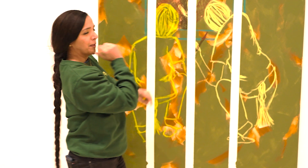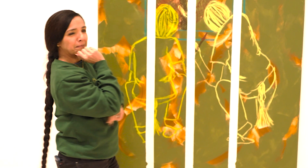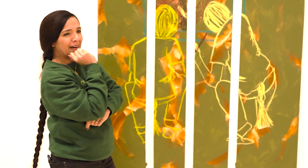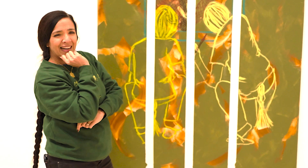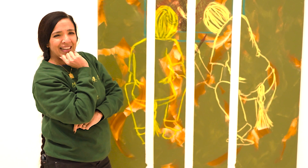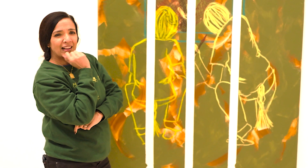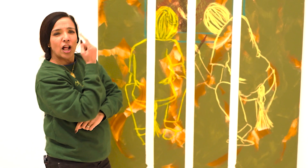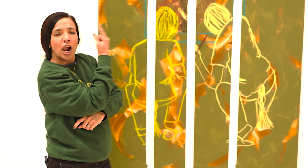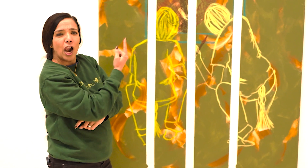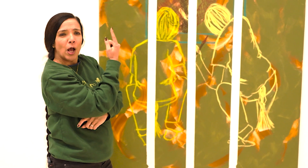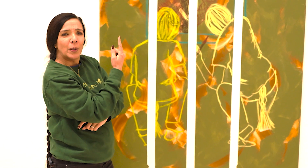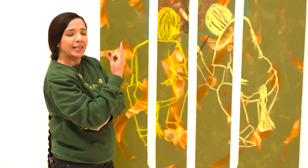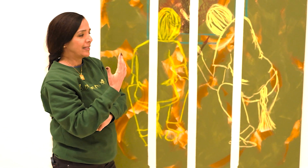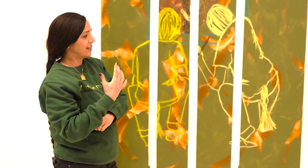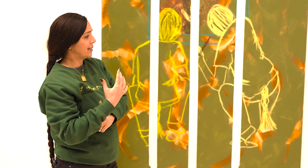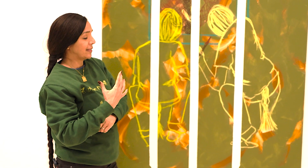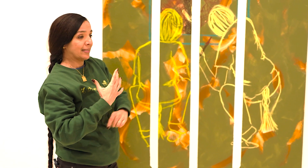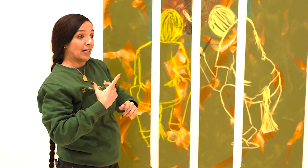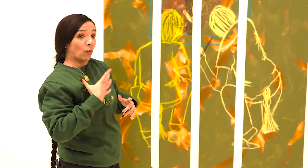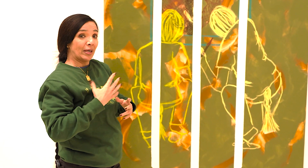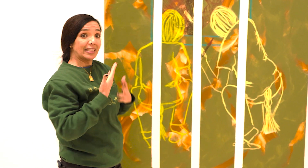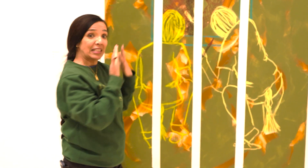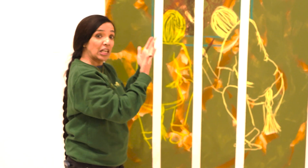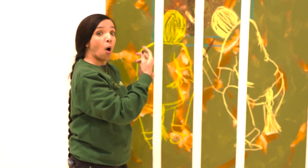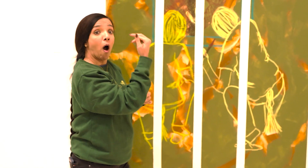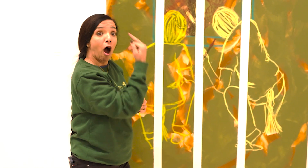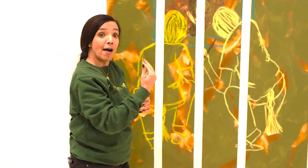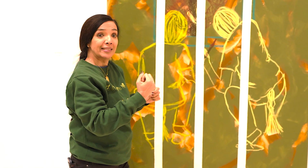Initially, I was gonna frame it, and I thought, "Well, this is a very lonely figure.